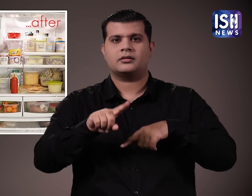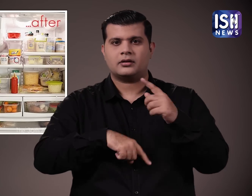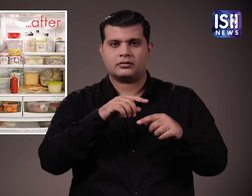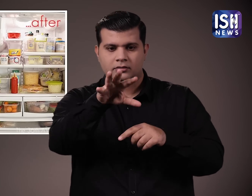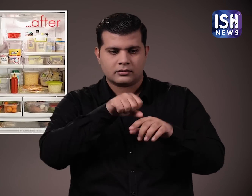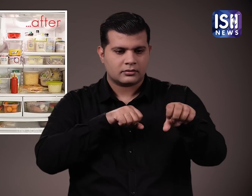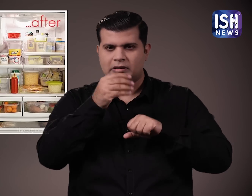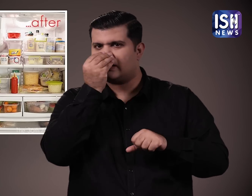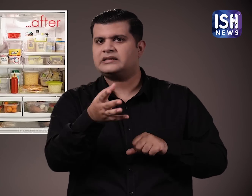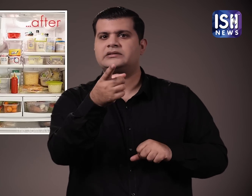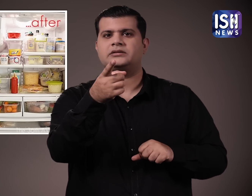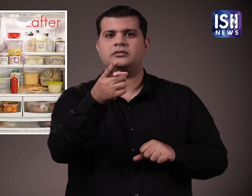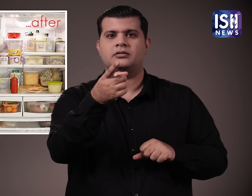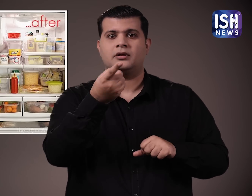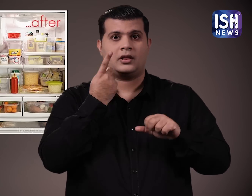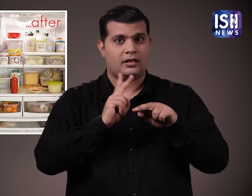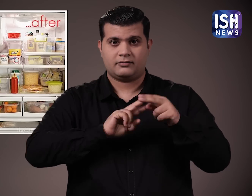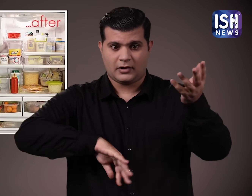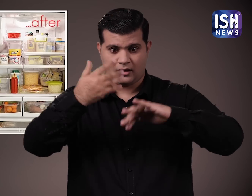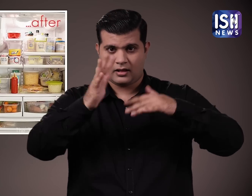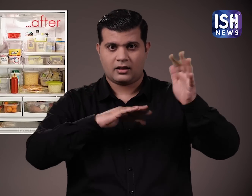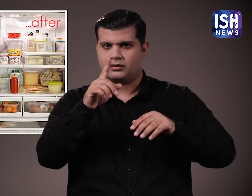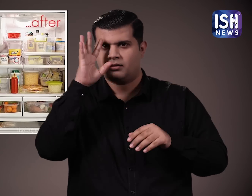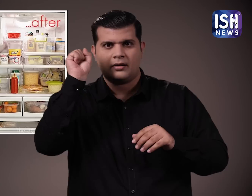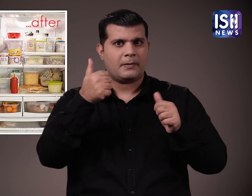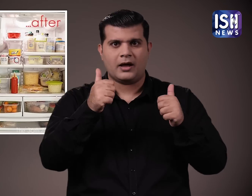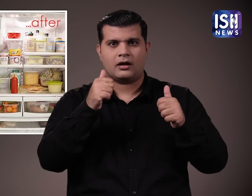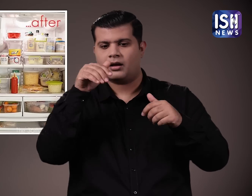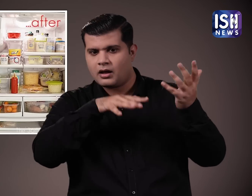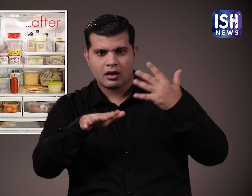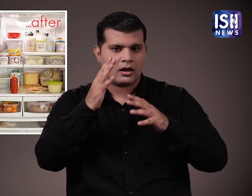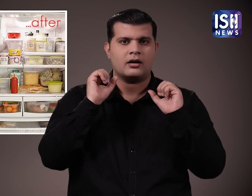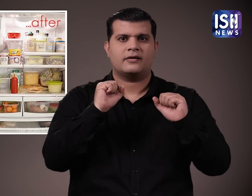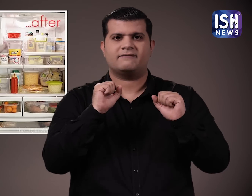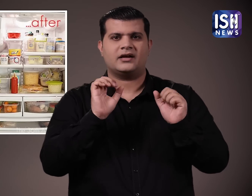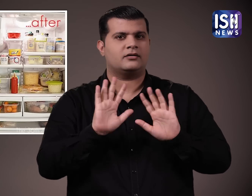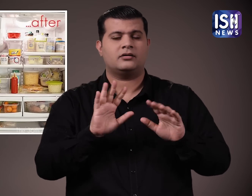So that it's easy to look for. Otherwise you will not remember you have kept things.